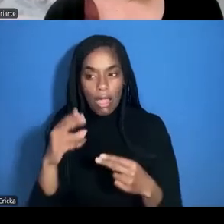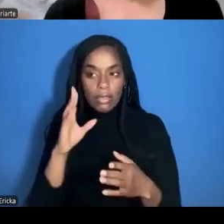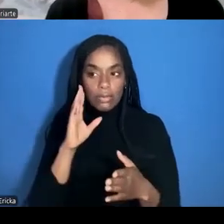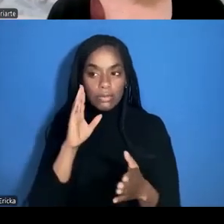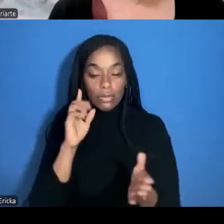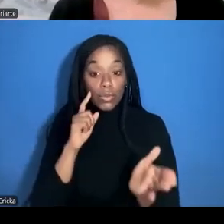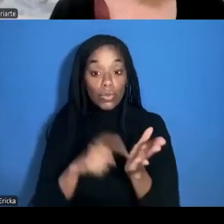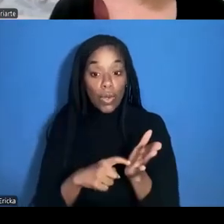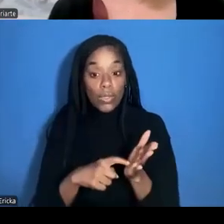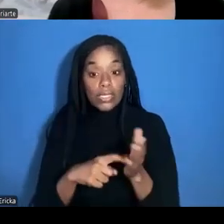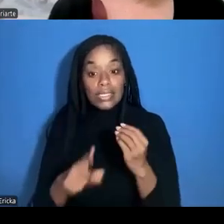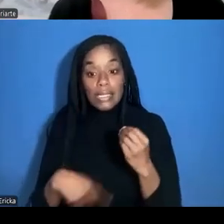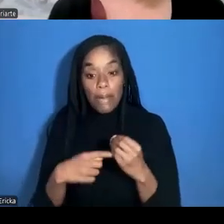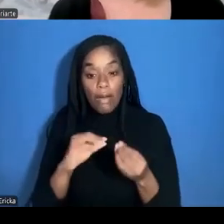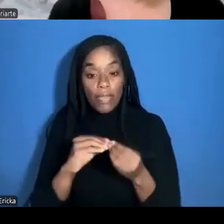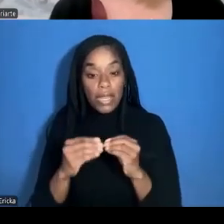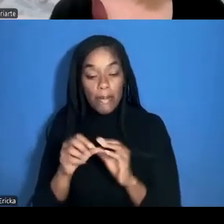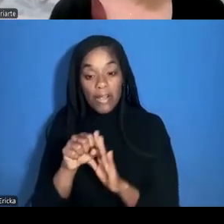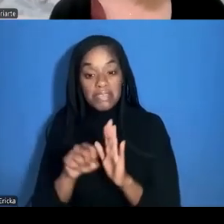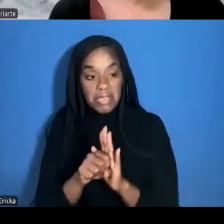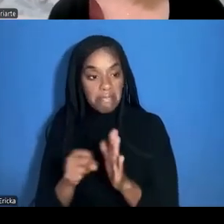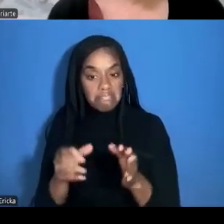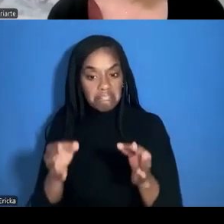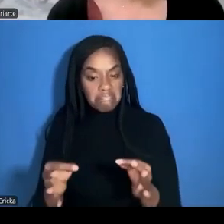the number of states that have opted to have Able programs in their states.